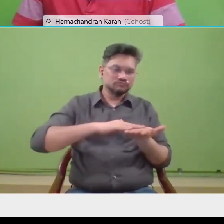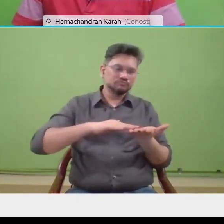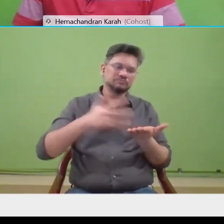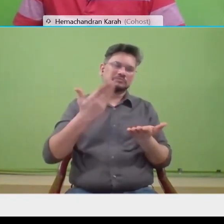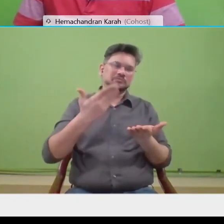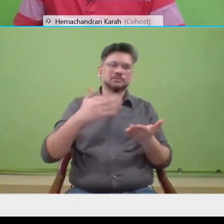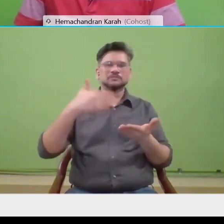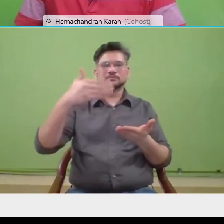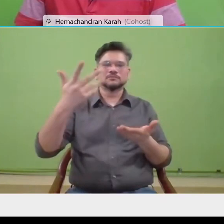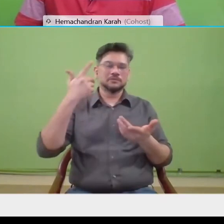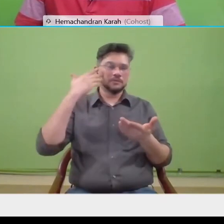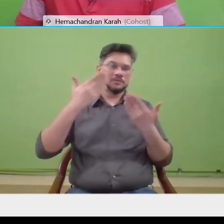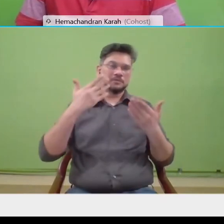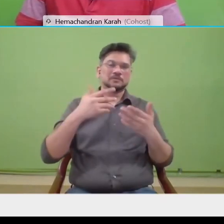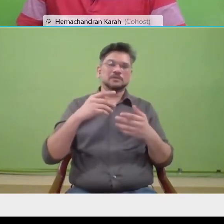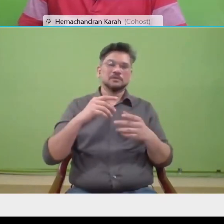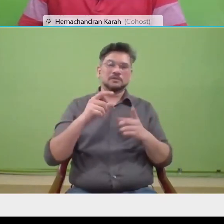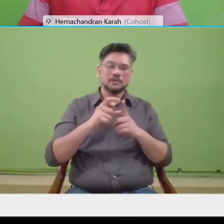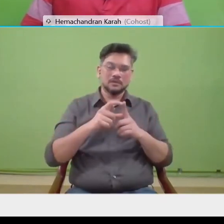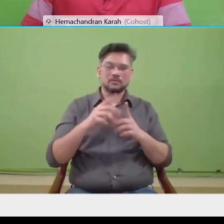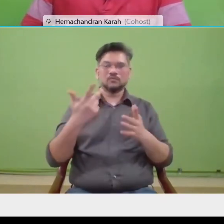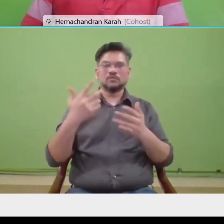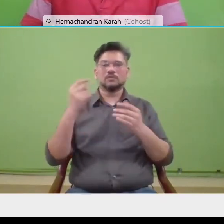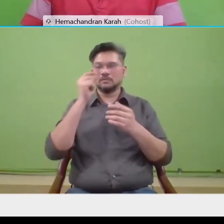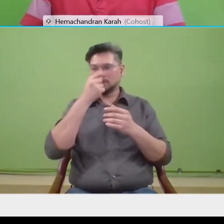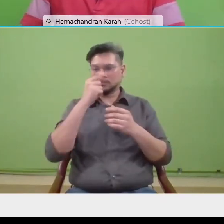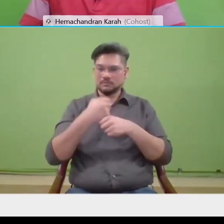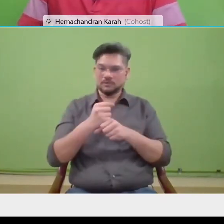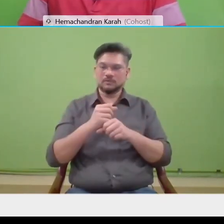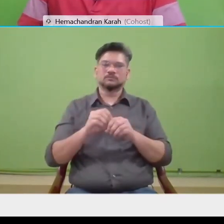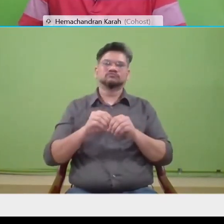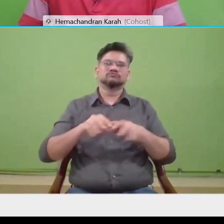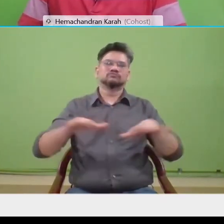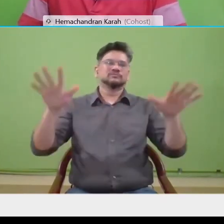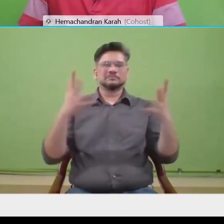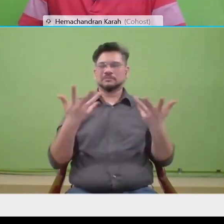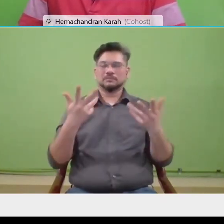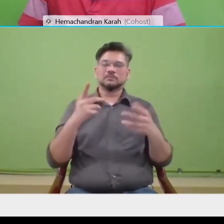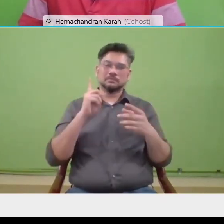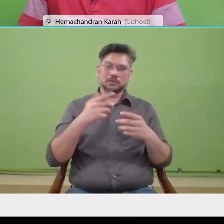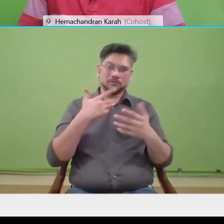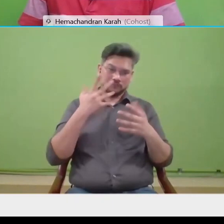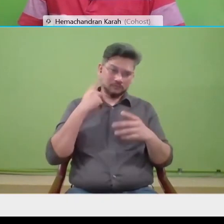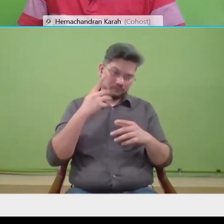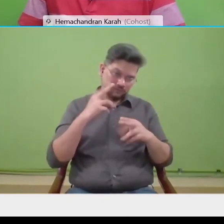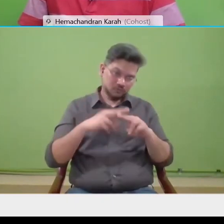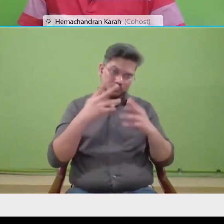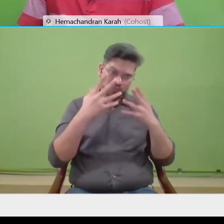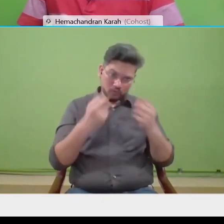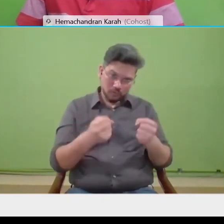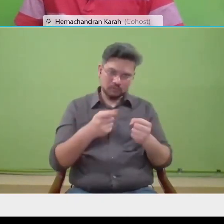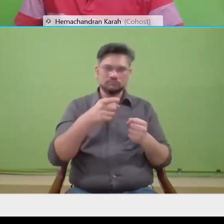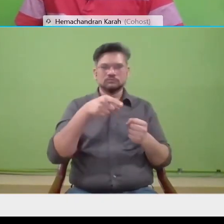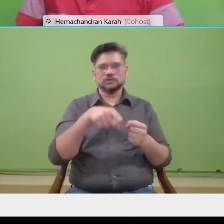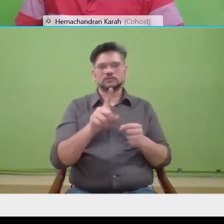but we have to go for it fight for it but there are many other million ways of thinking about